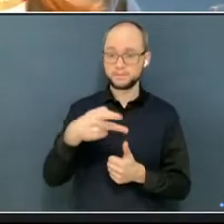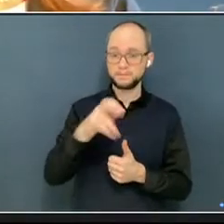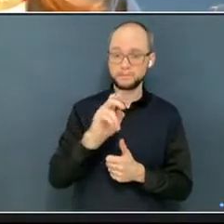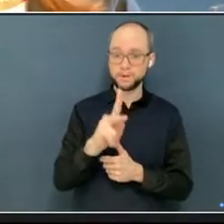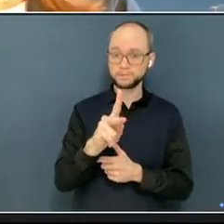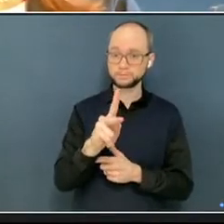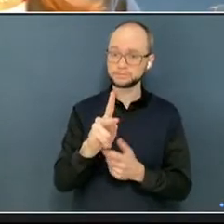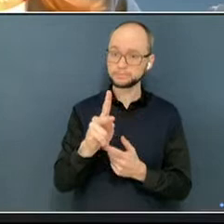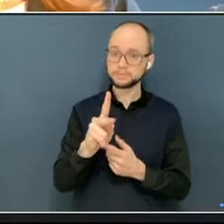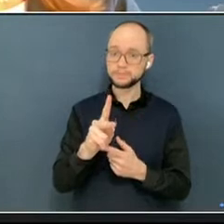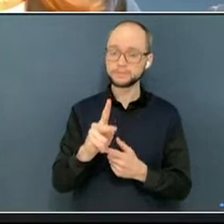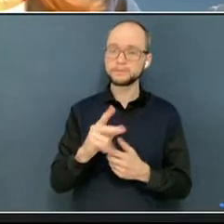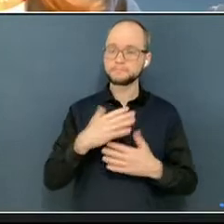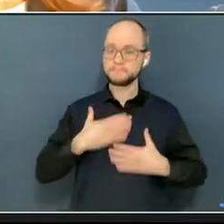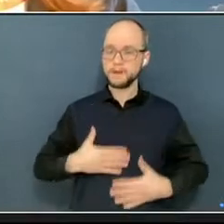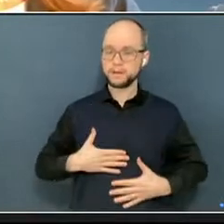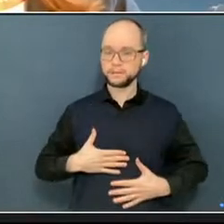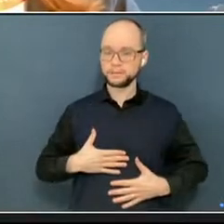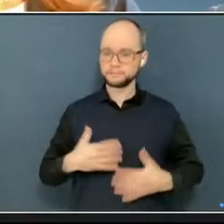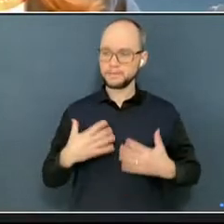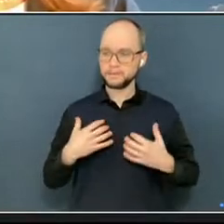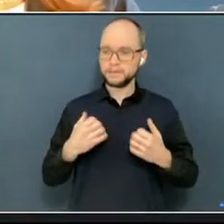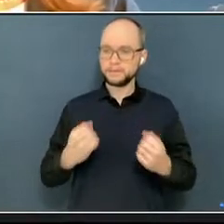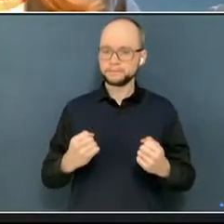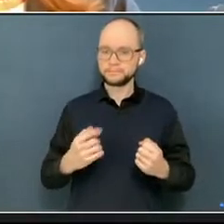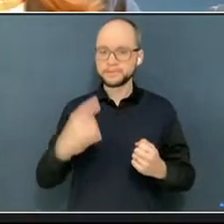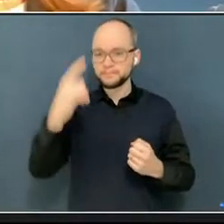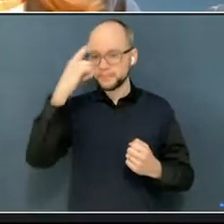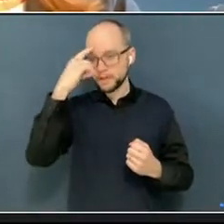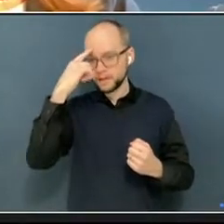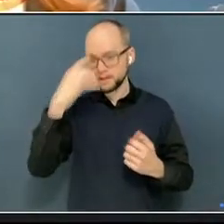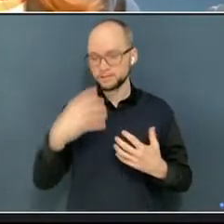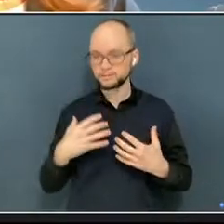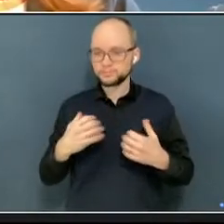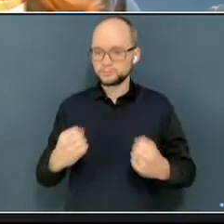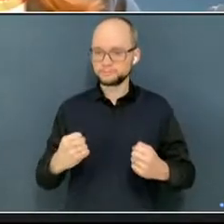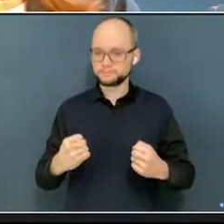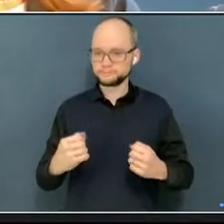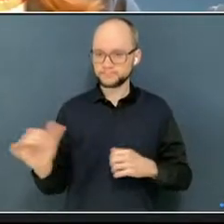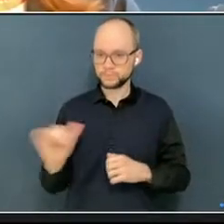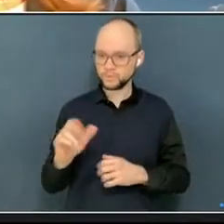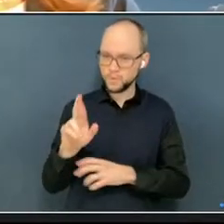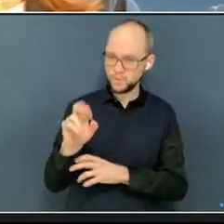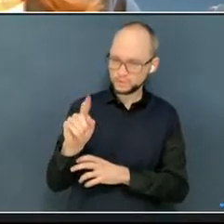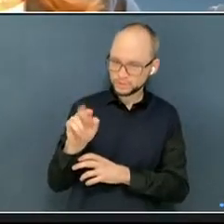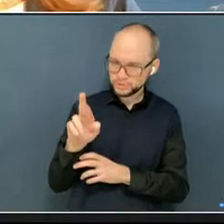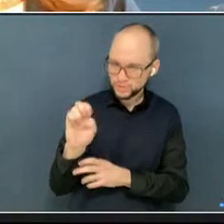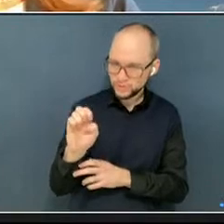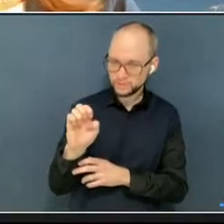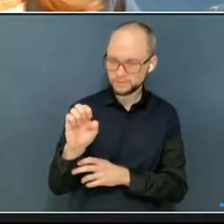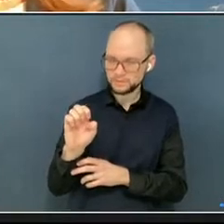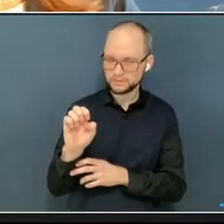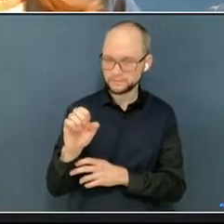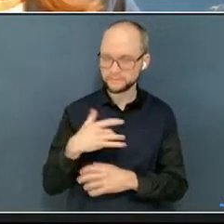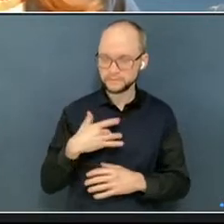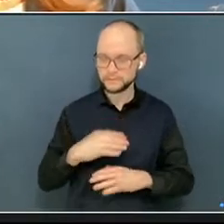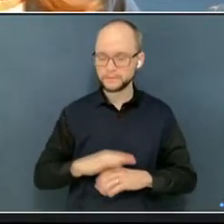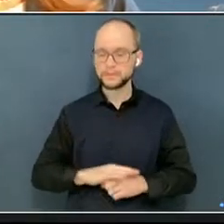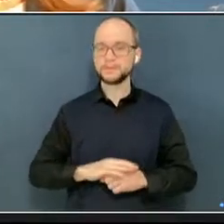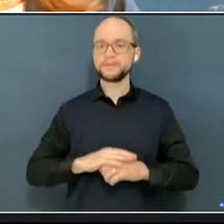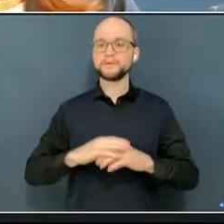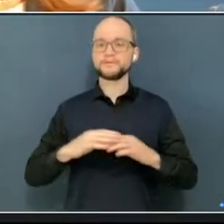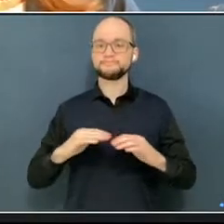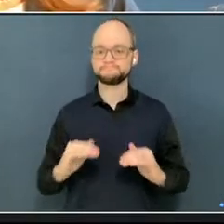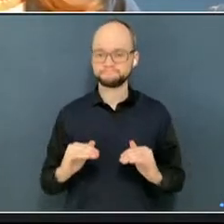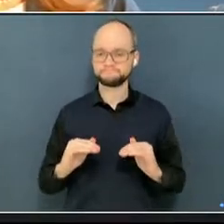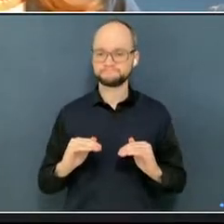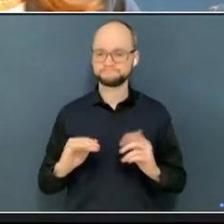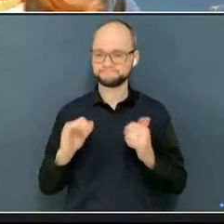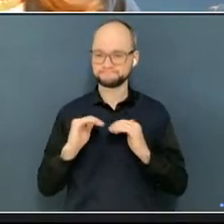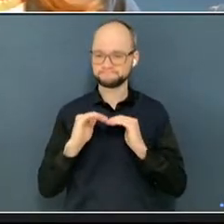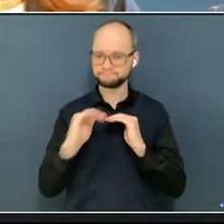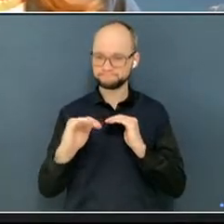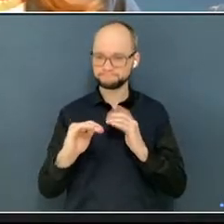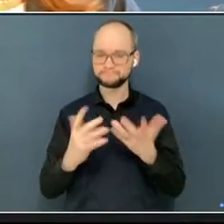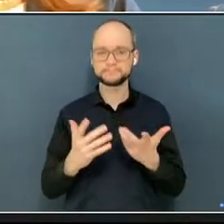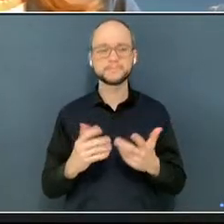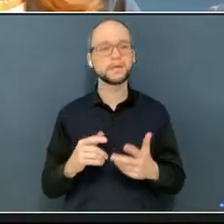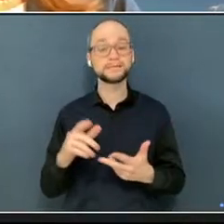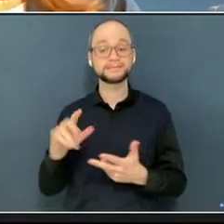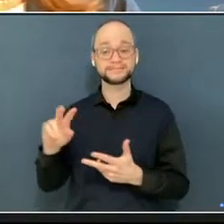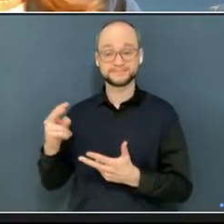the body but the mind. Secondly, again, you go to a park to get away from the daily stress of life.